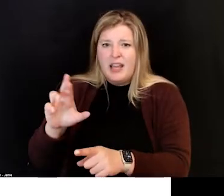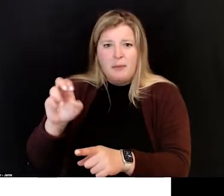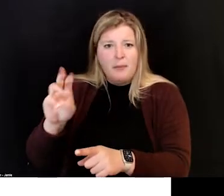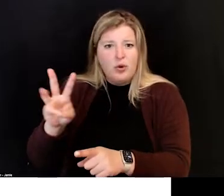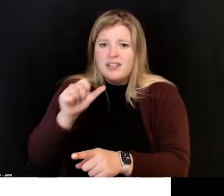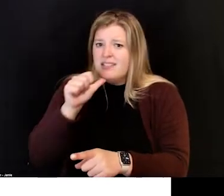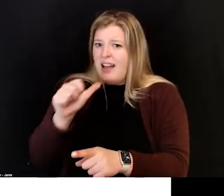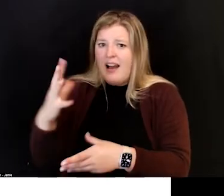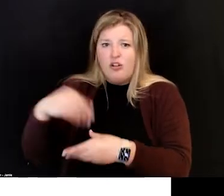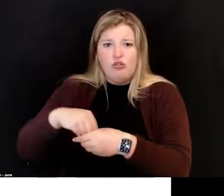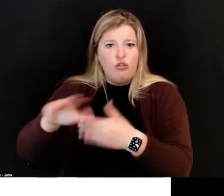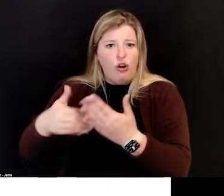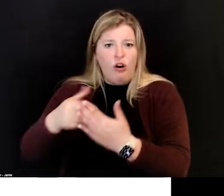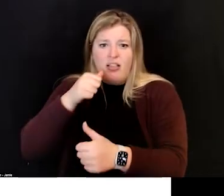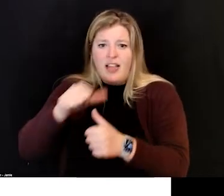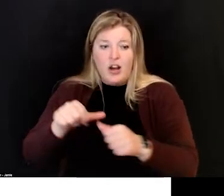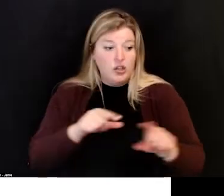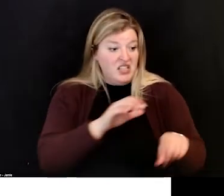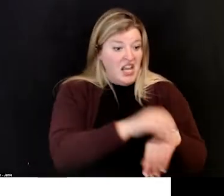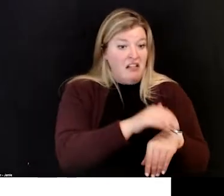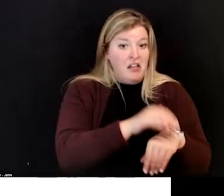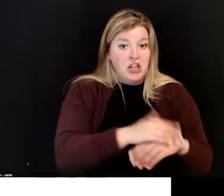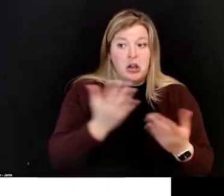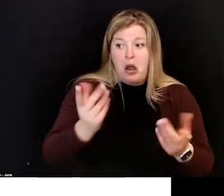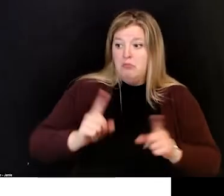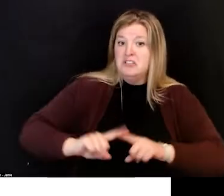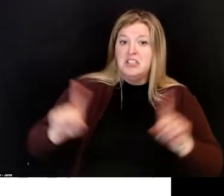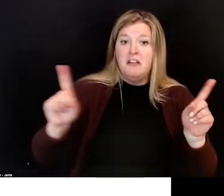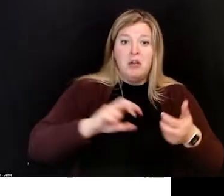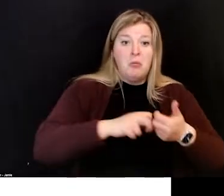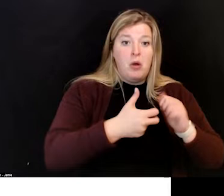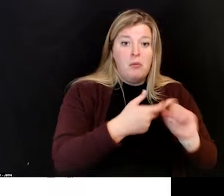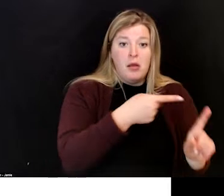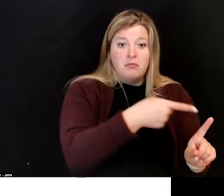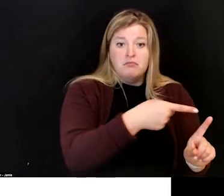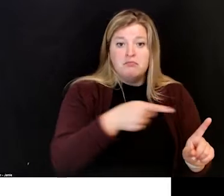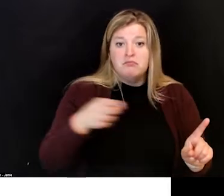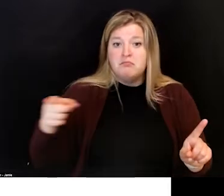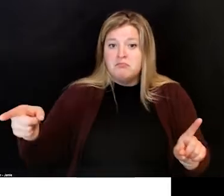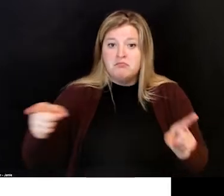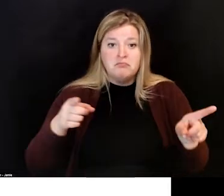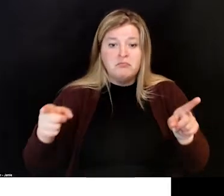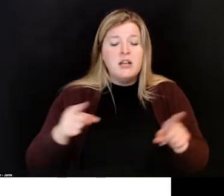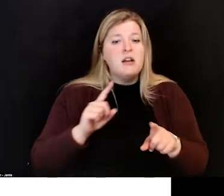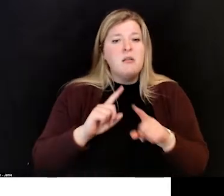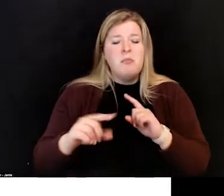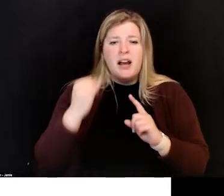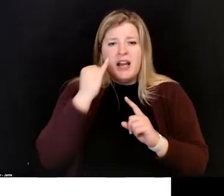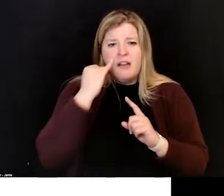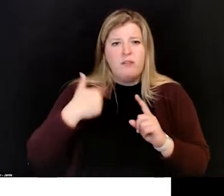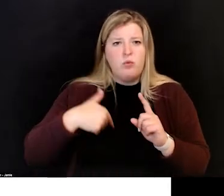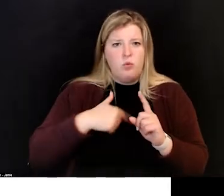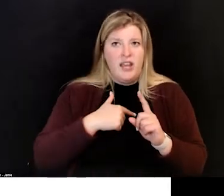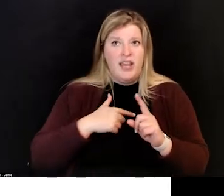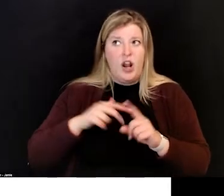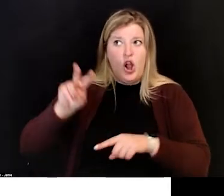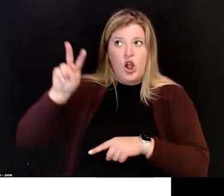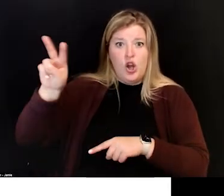That's not a problem we have in English. English has other challenges Hebrew doesn't. But when we're looking at a worldwide standard, right now,